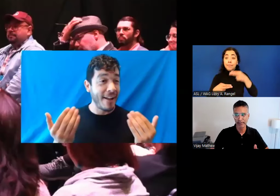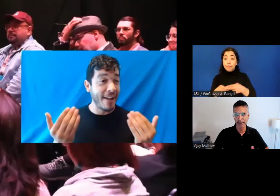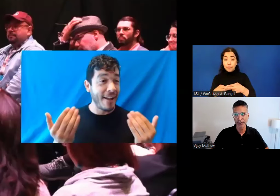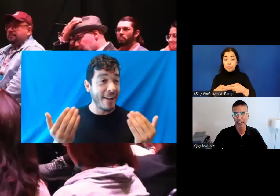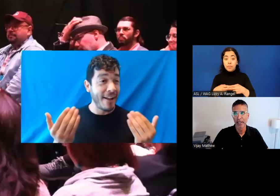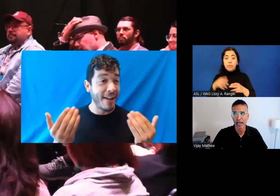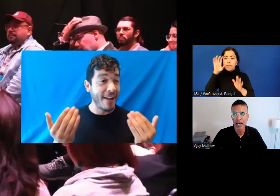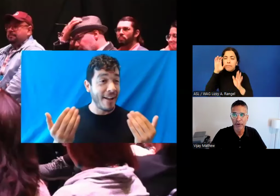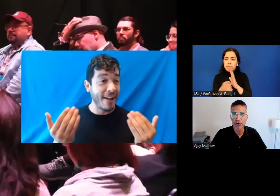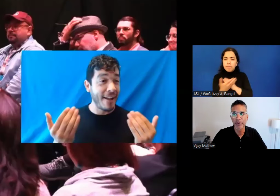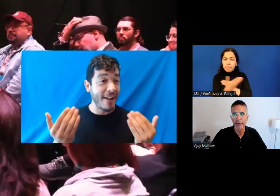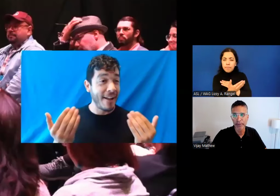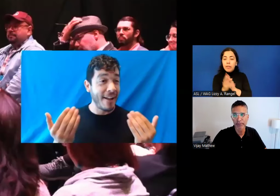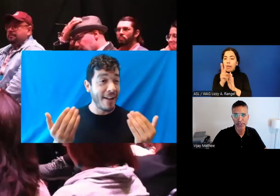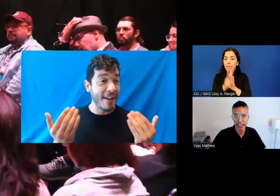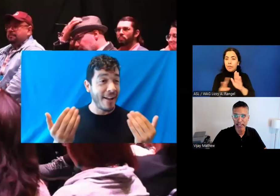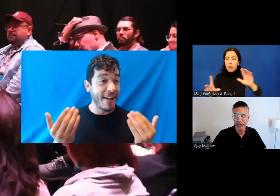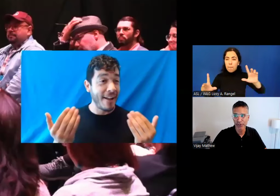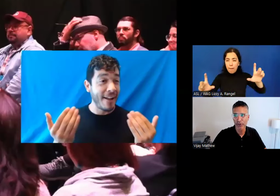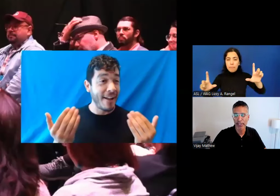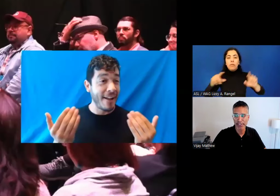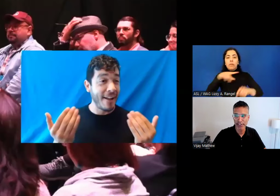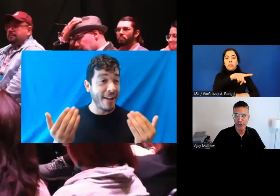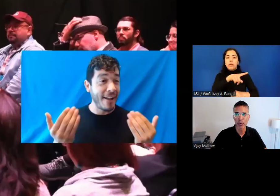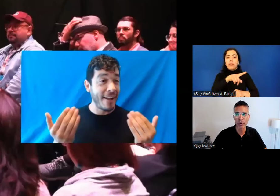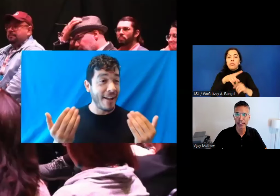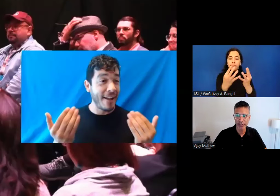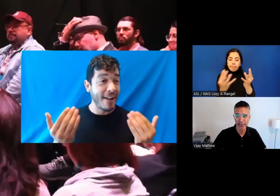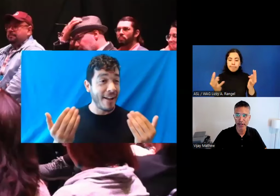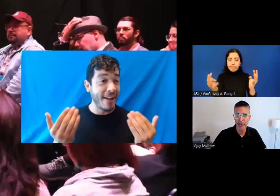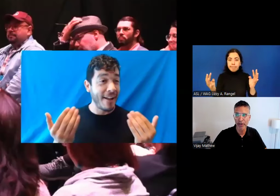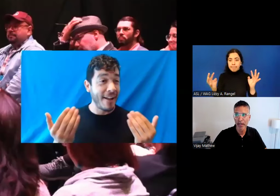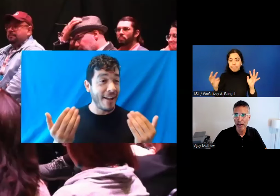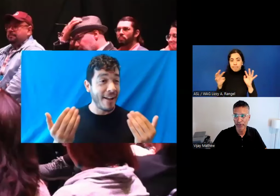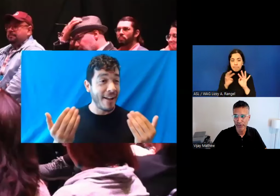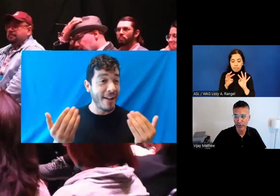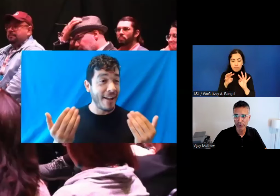image of a group of people sitting in a circle listening to a woman in the center of the circle